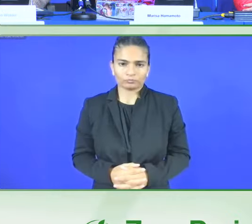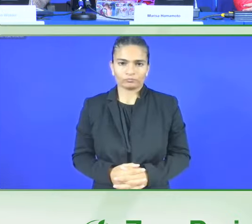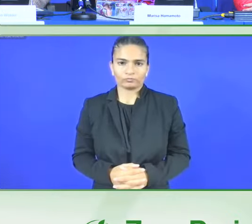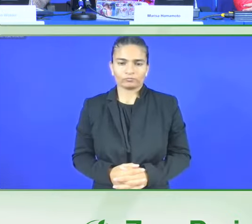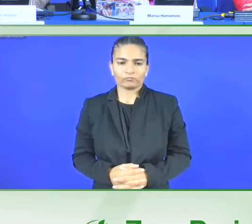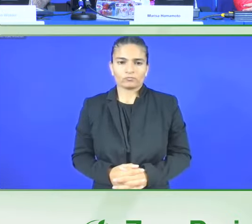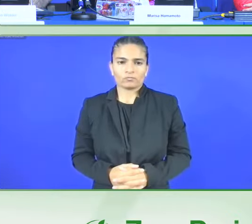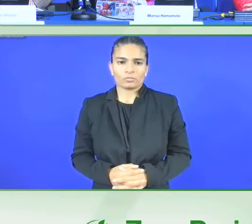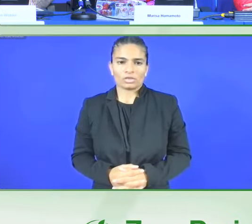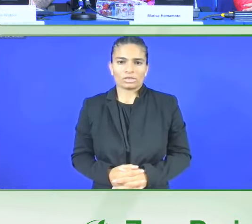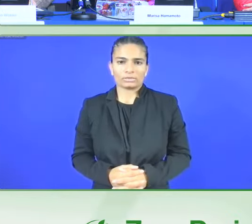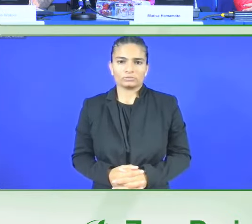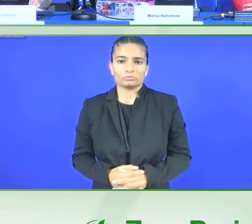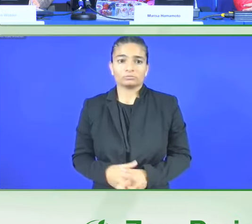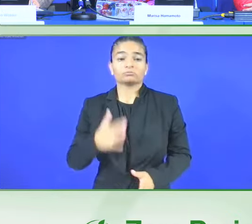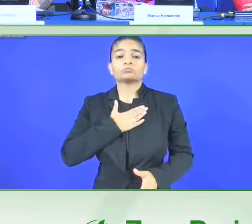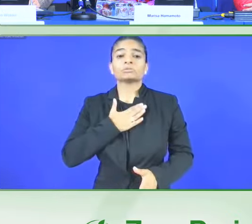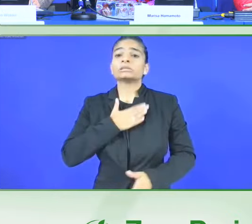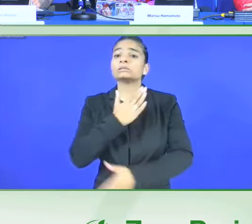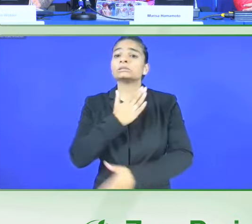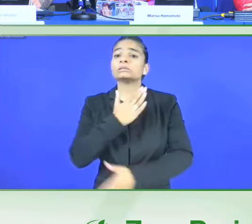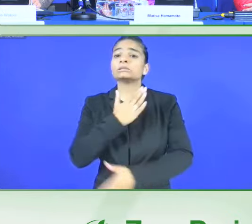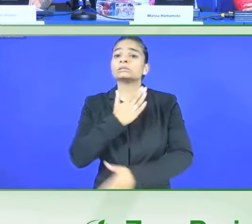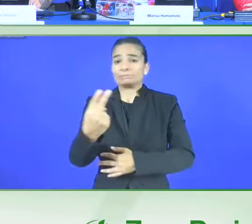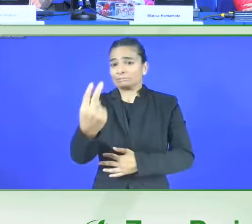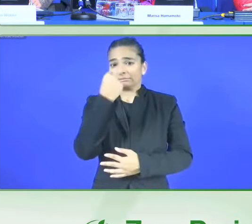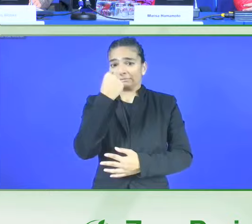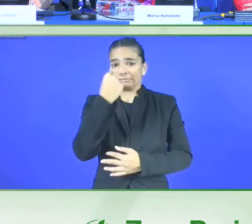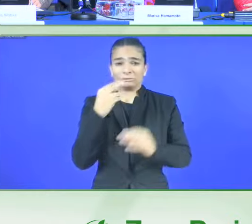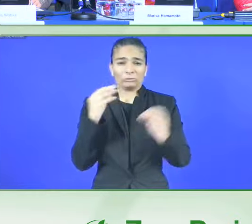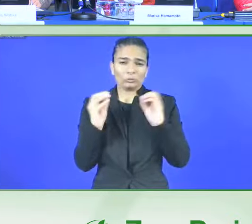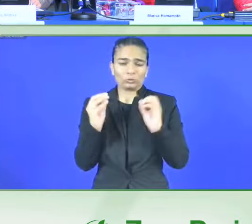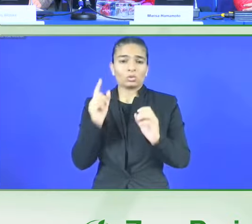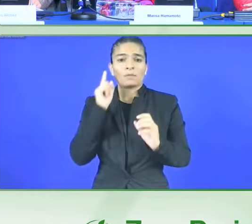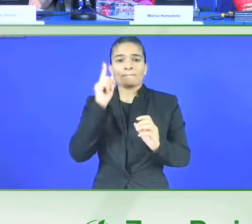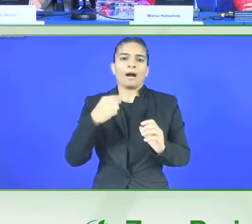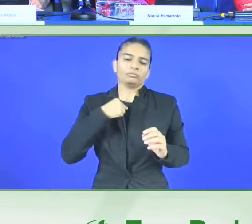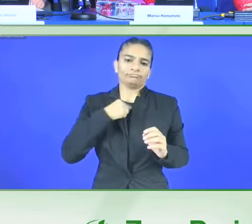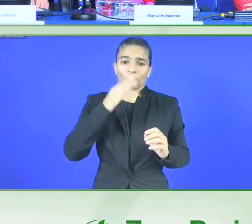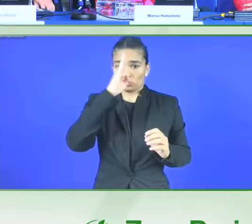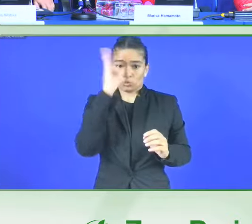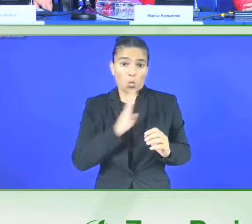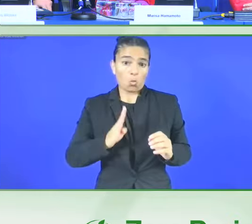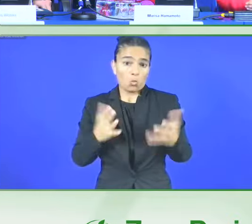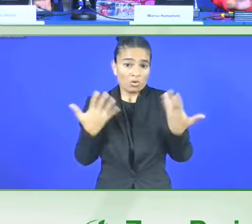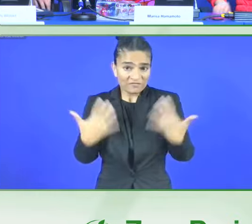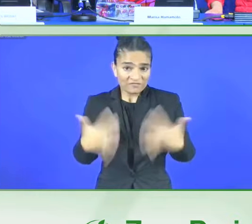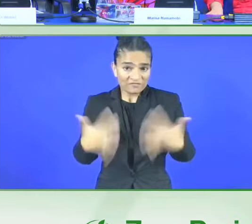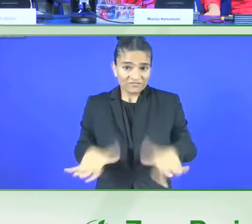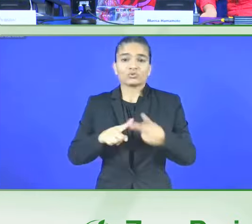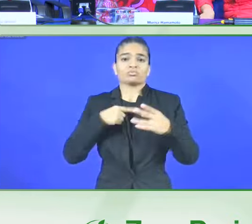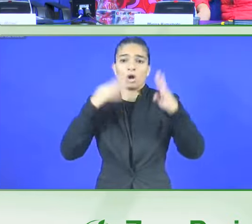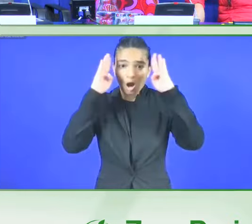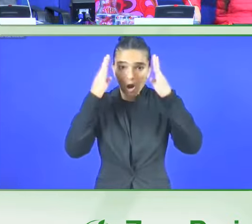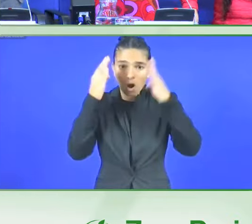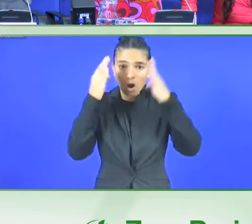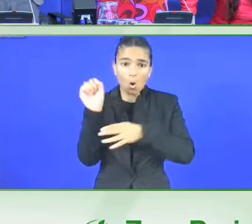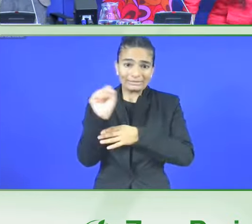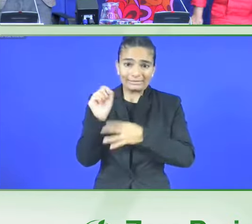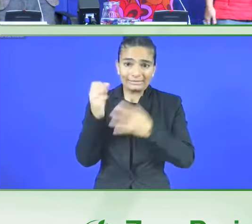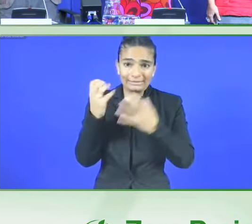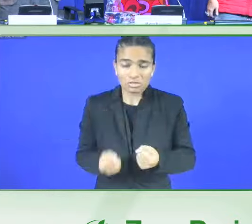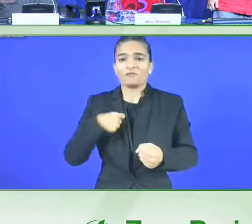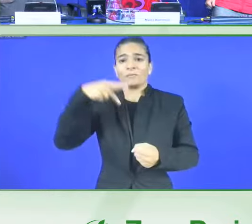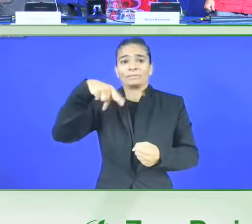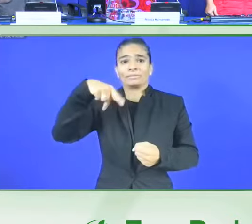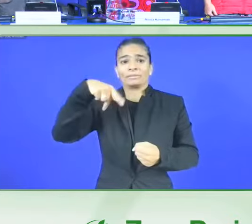with disabilities is not just a matter of legal obligation, it is a moral imperative.